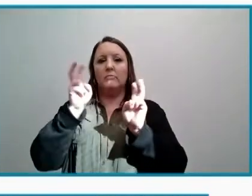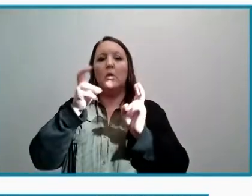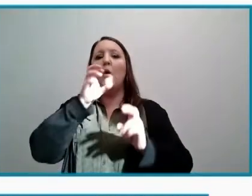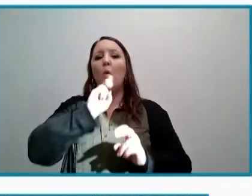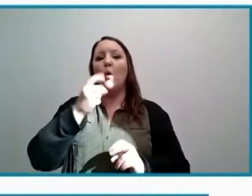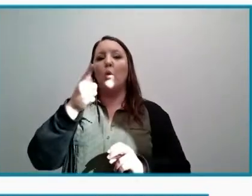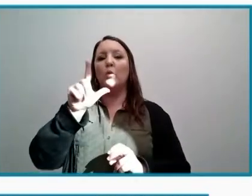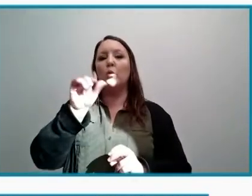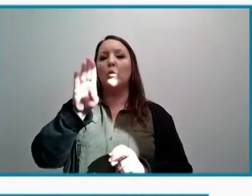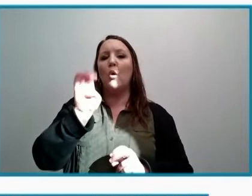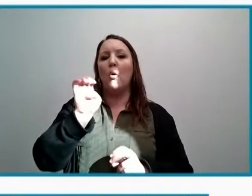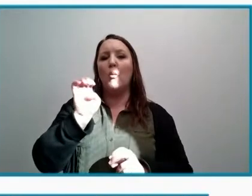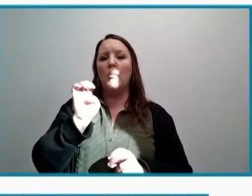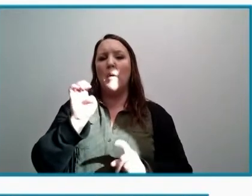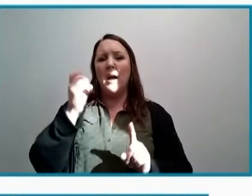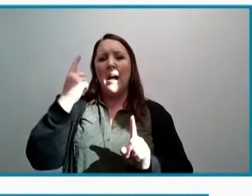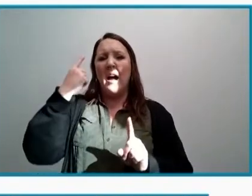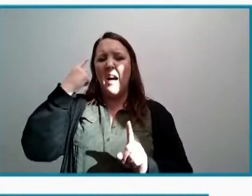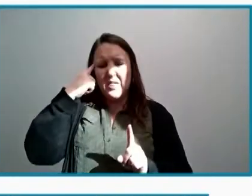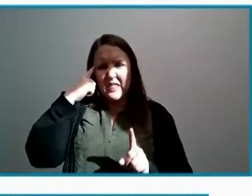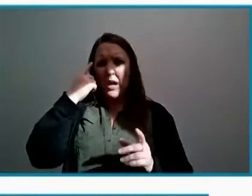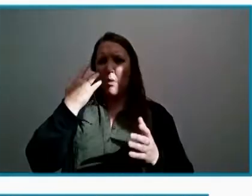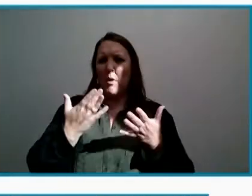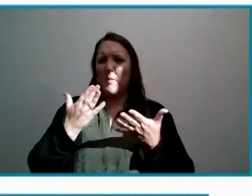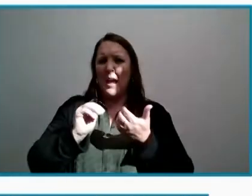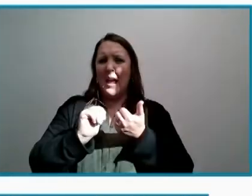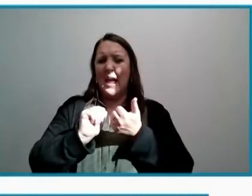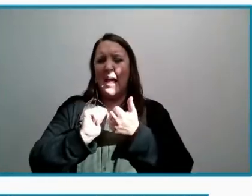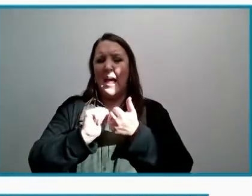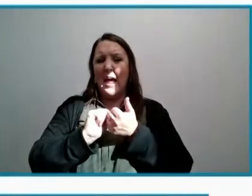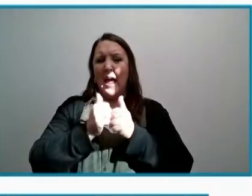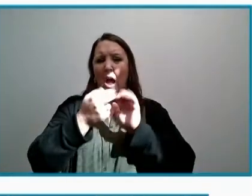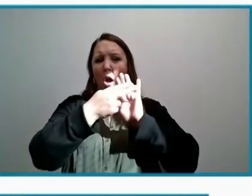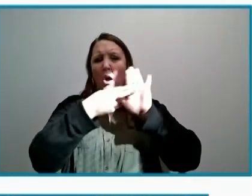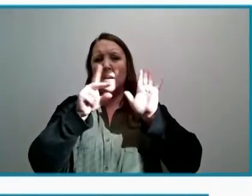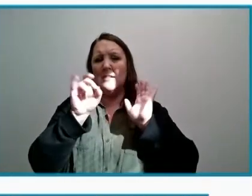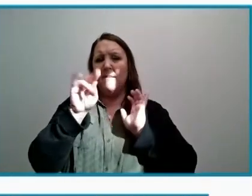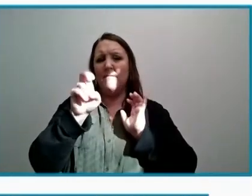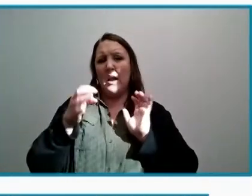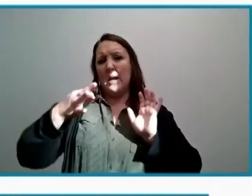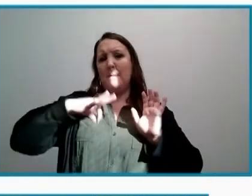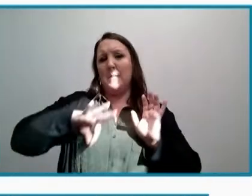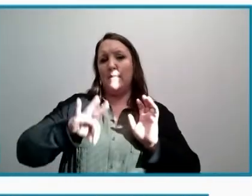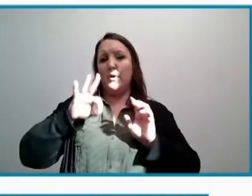I think probably how do you define the benefits to them of partnering with you?